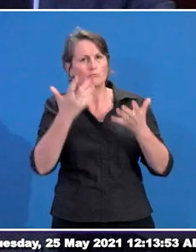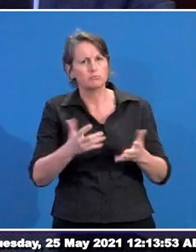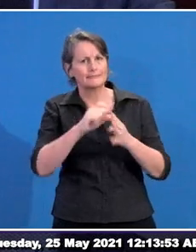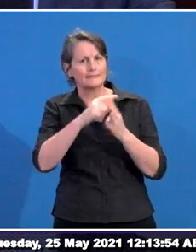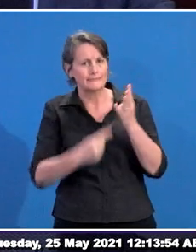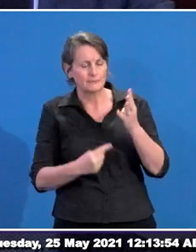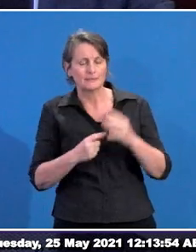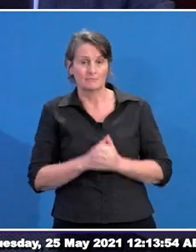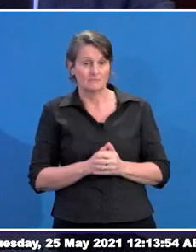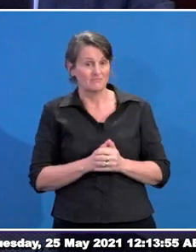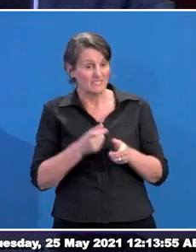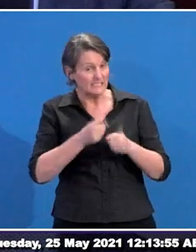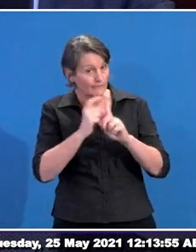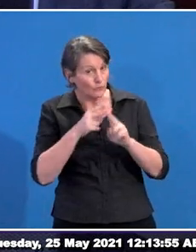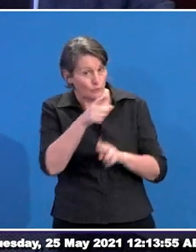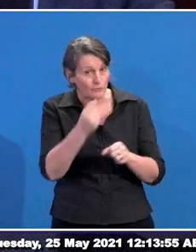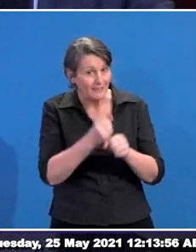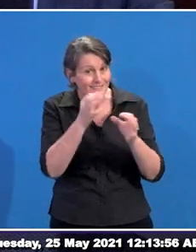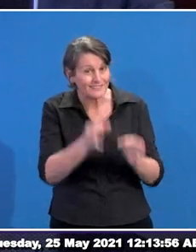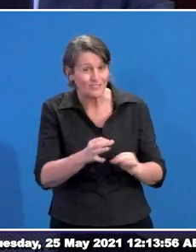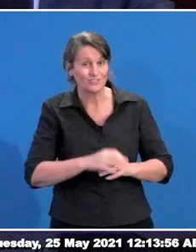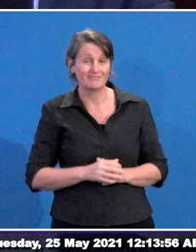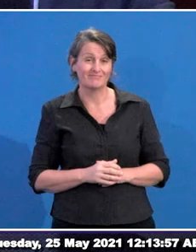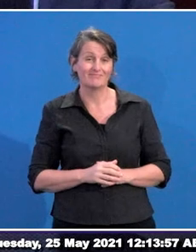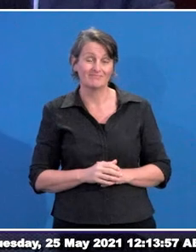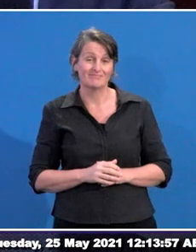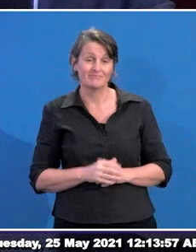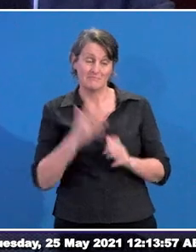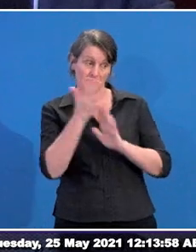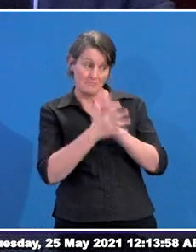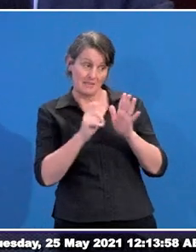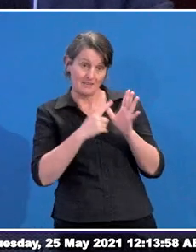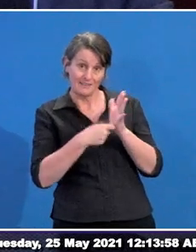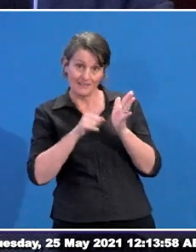was a very difficult decision to make. And it meant that Carl lived at the school